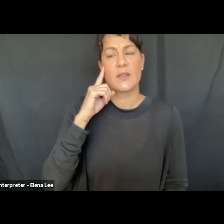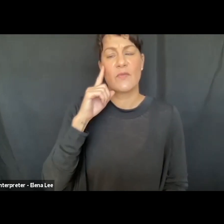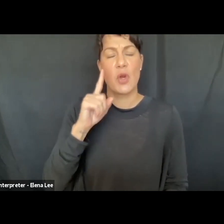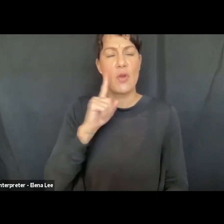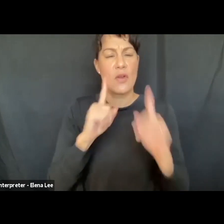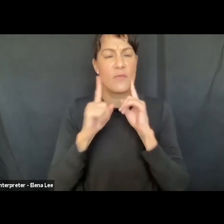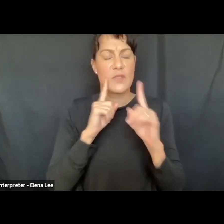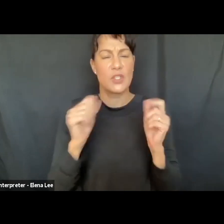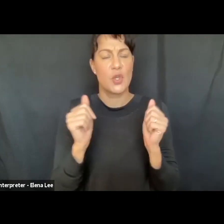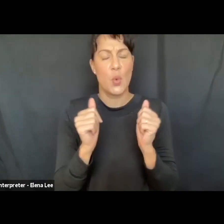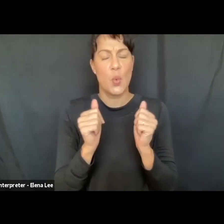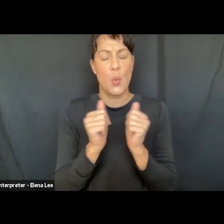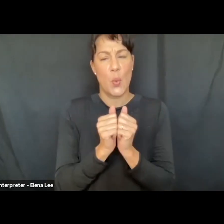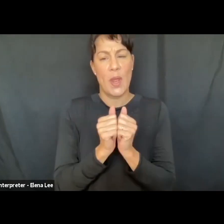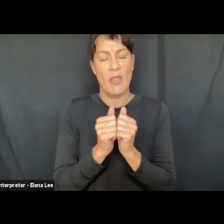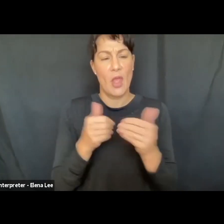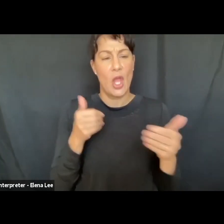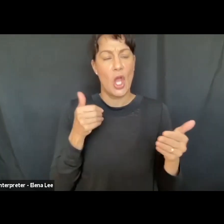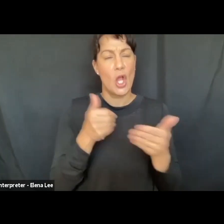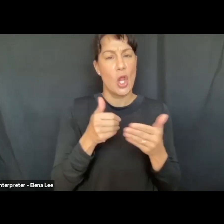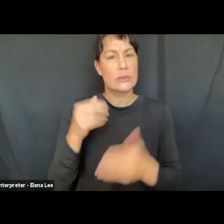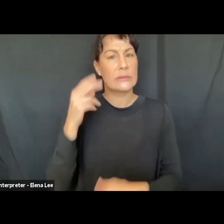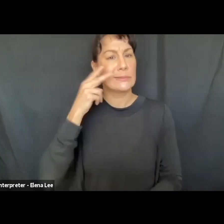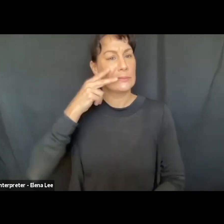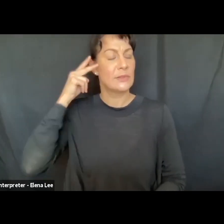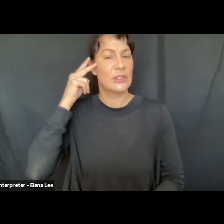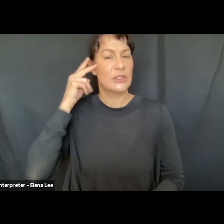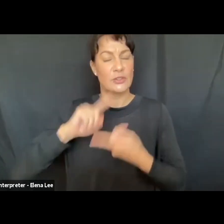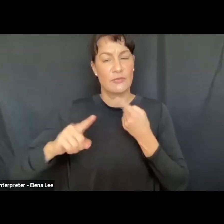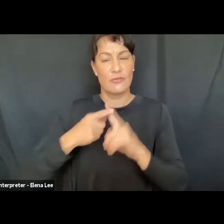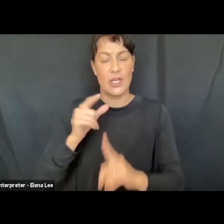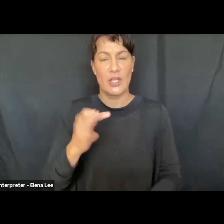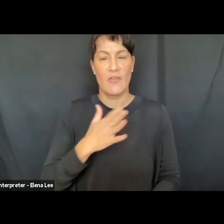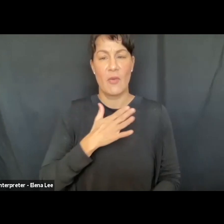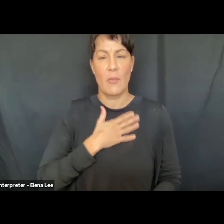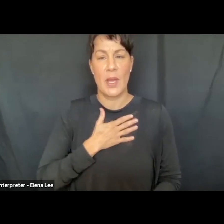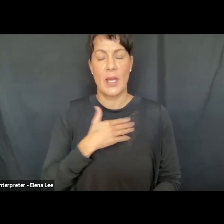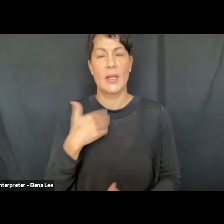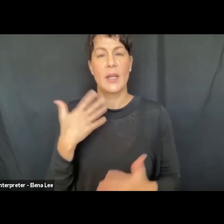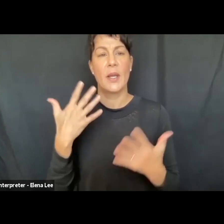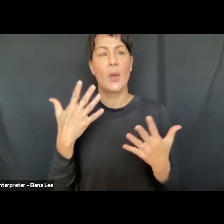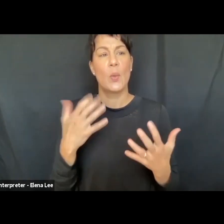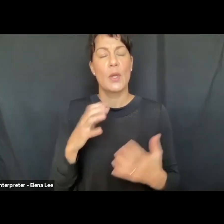about the practice of land acknowledgements, I'd like to offer up a recent article in the chat